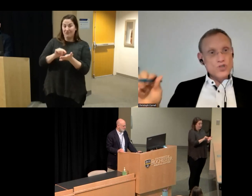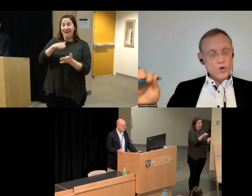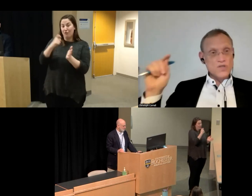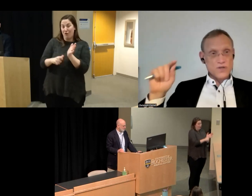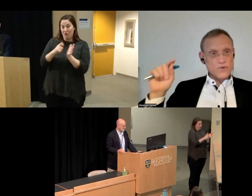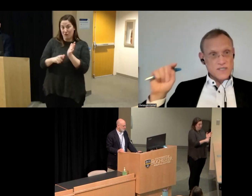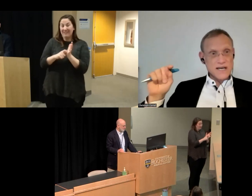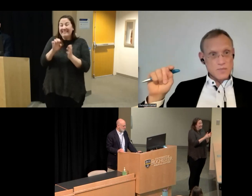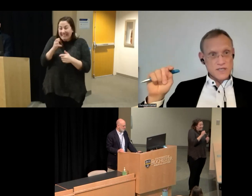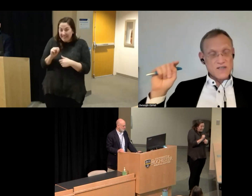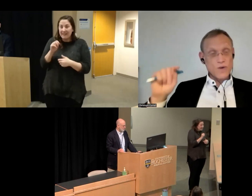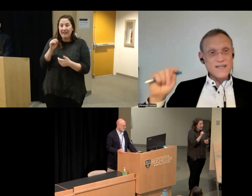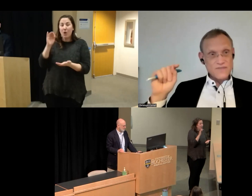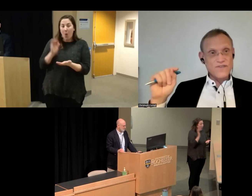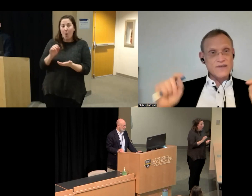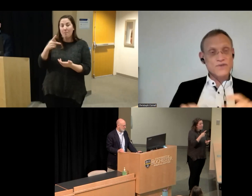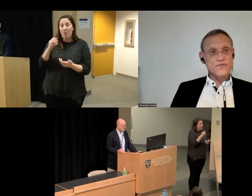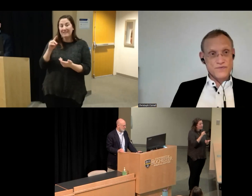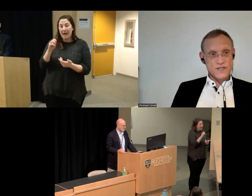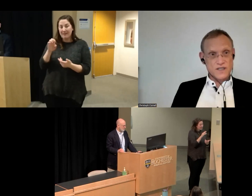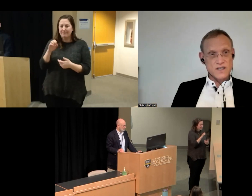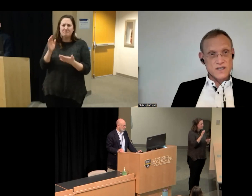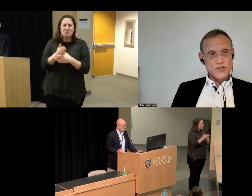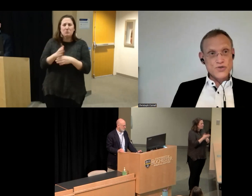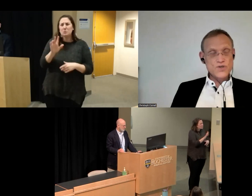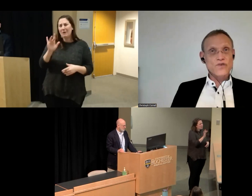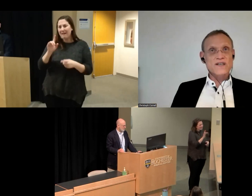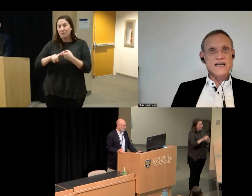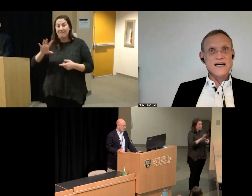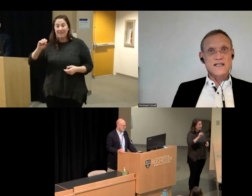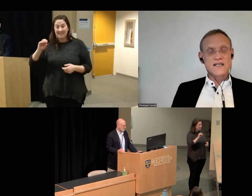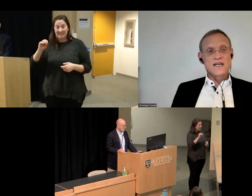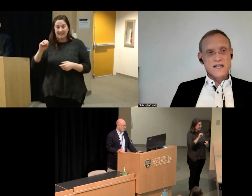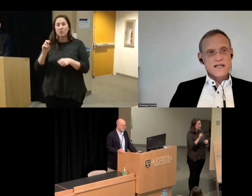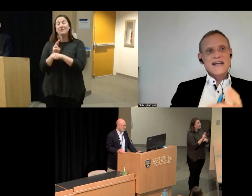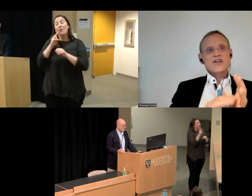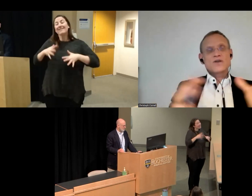doses of Quetiapine 25 to 50 used for anxiety in a